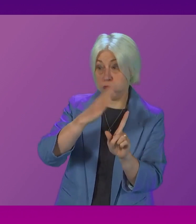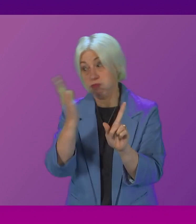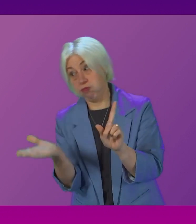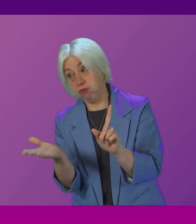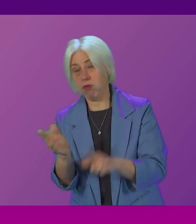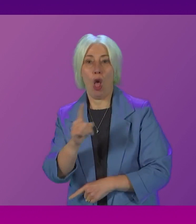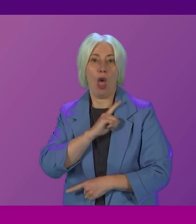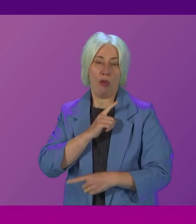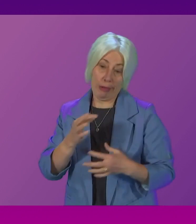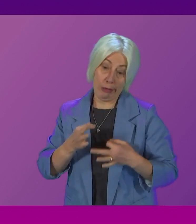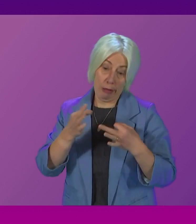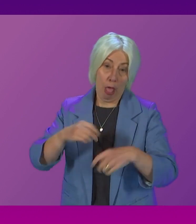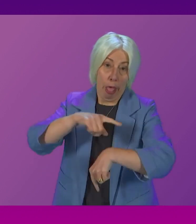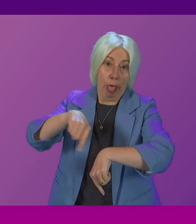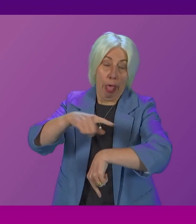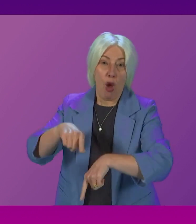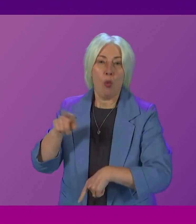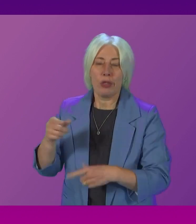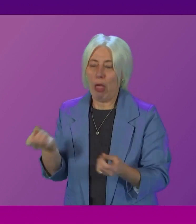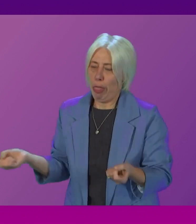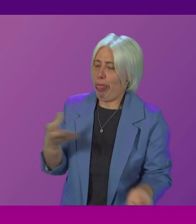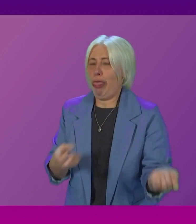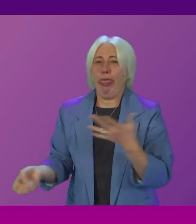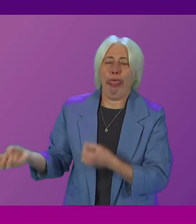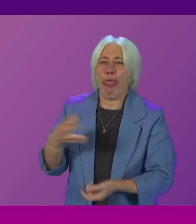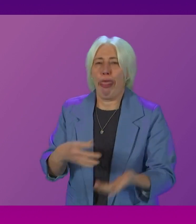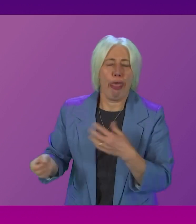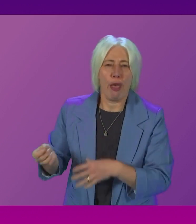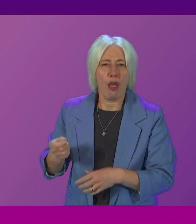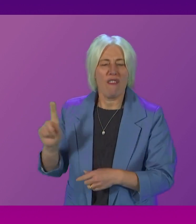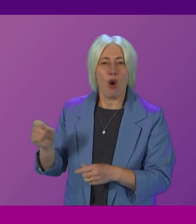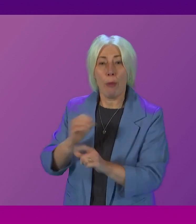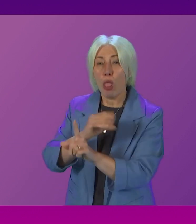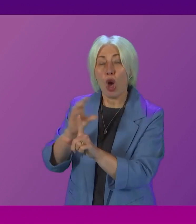took so long were the filibustering and other actions of the Conservative Party.